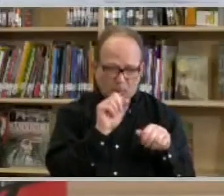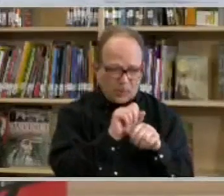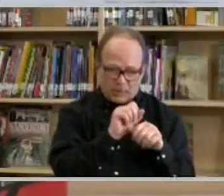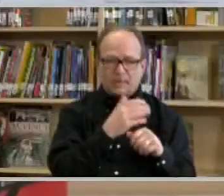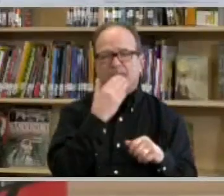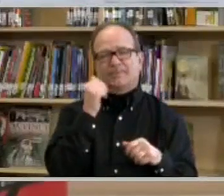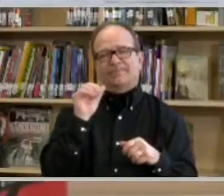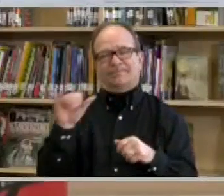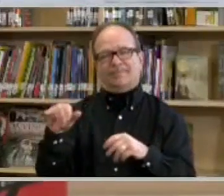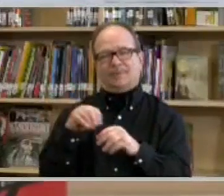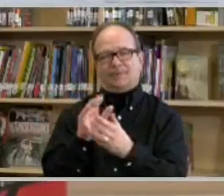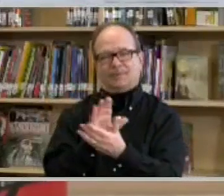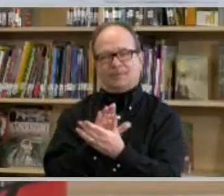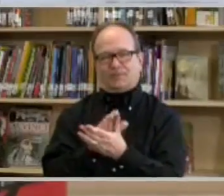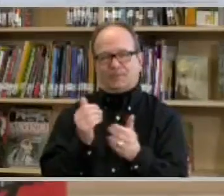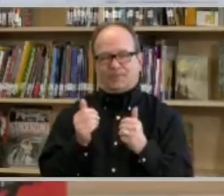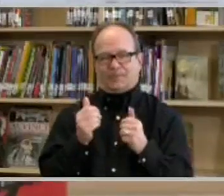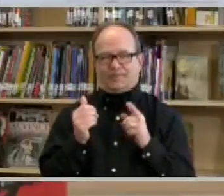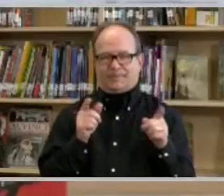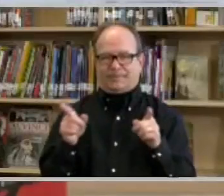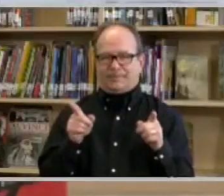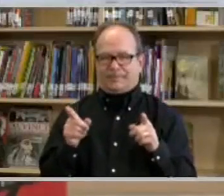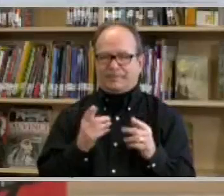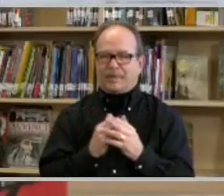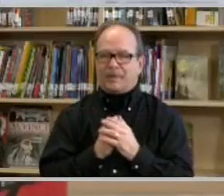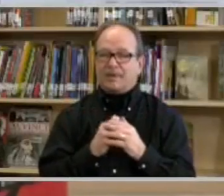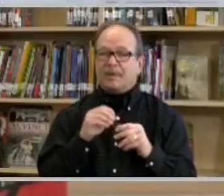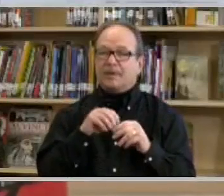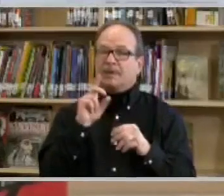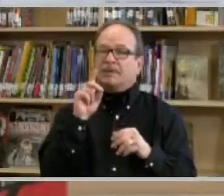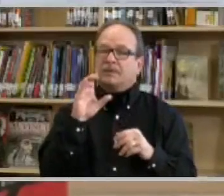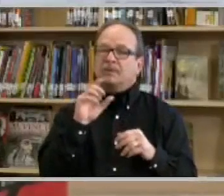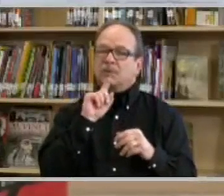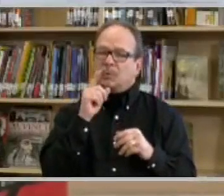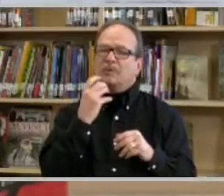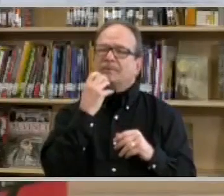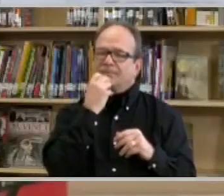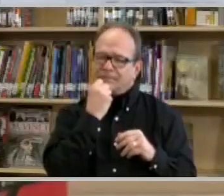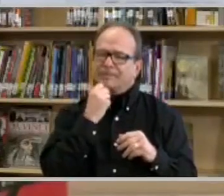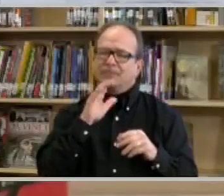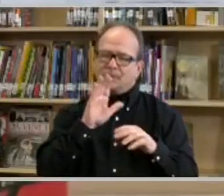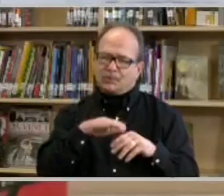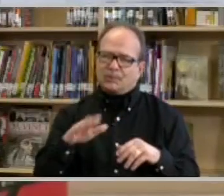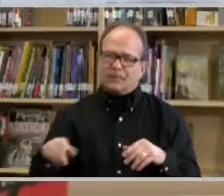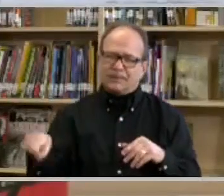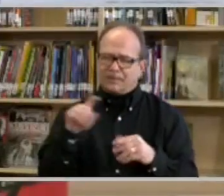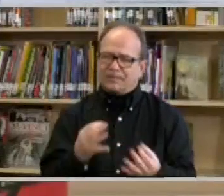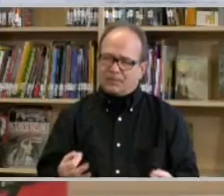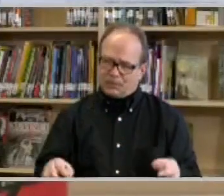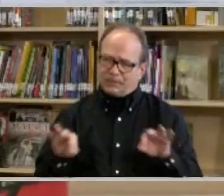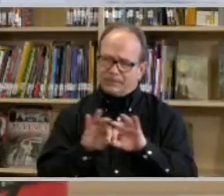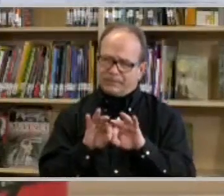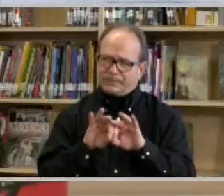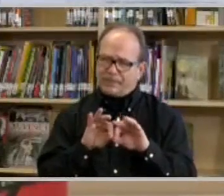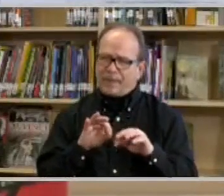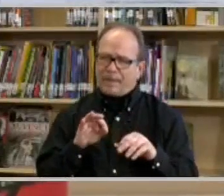STRATEGIES HAVEN'T WORKED BUT IT'S ALSO A REFLECTION ON HOW MUCH THIS COMMUNITY CARES ABOUT